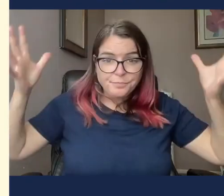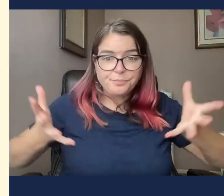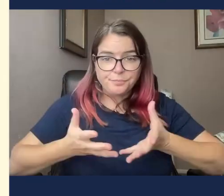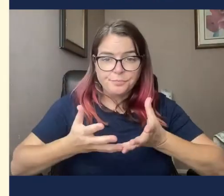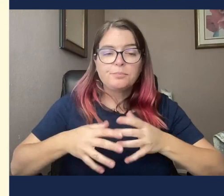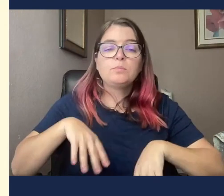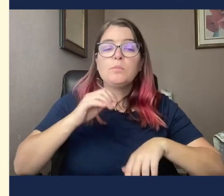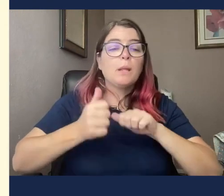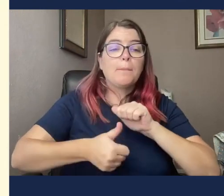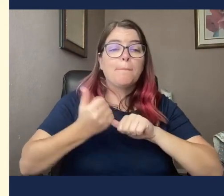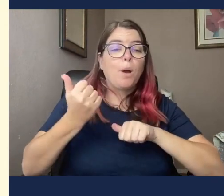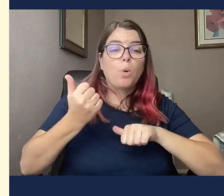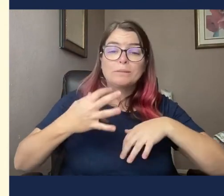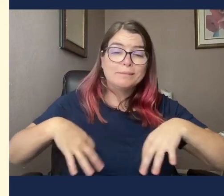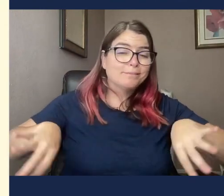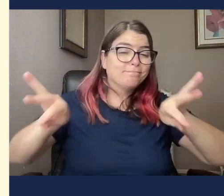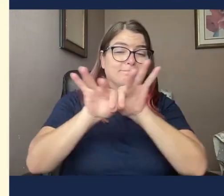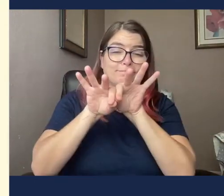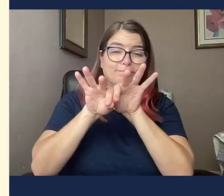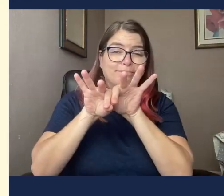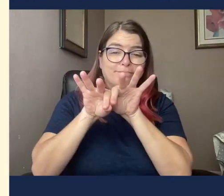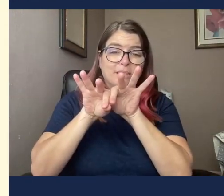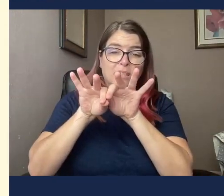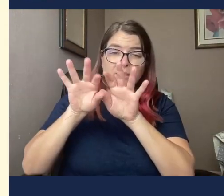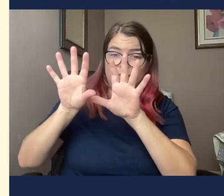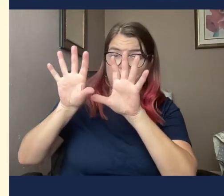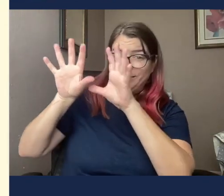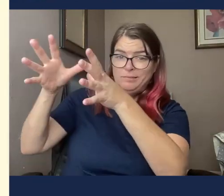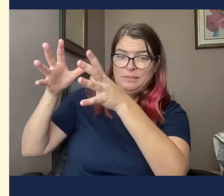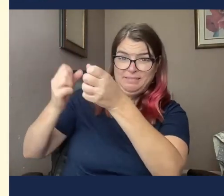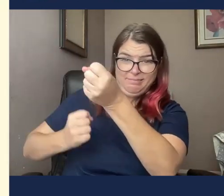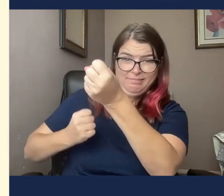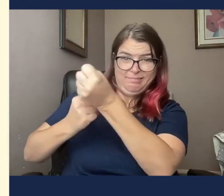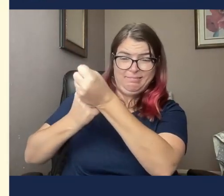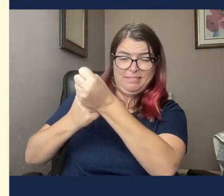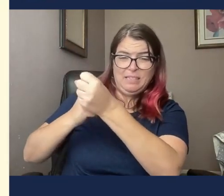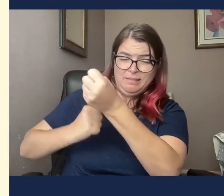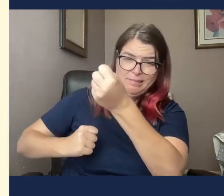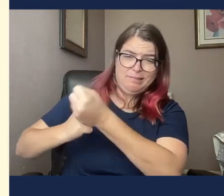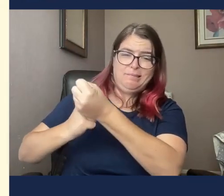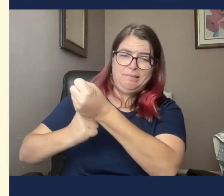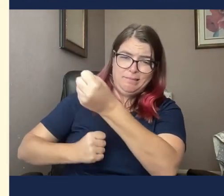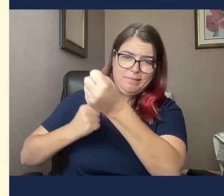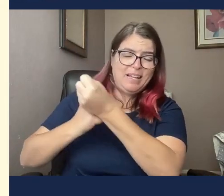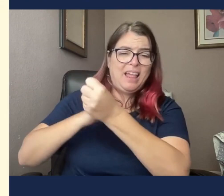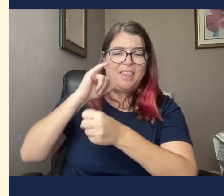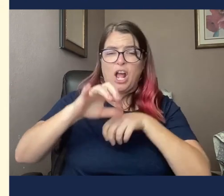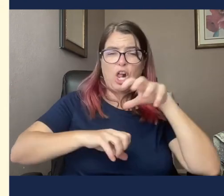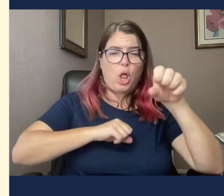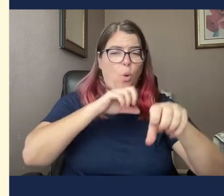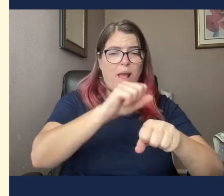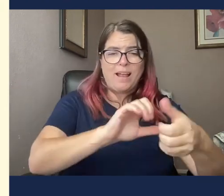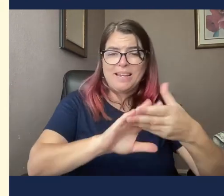think. And this leads to guilt by association or collective blame and punishment. When people ask Muslim Americans to